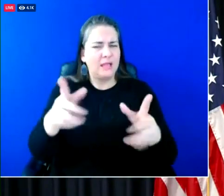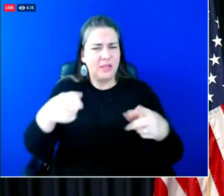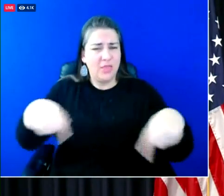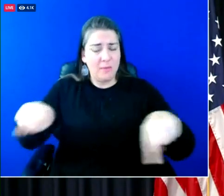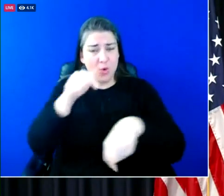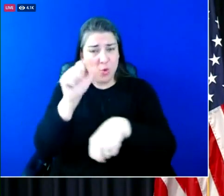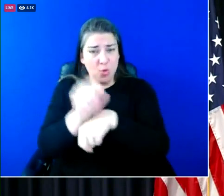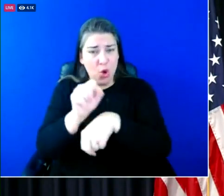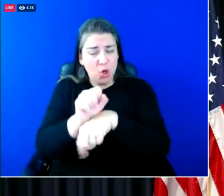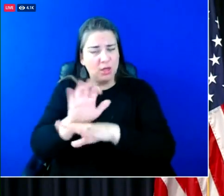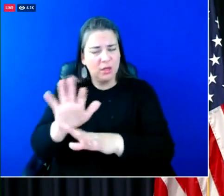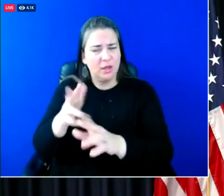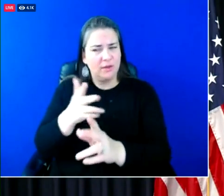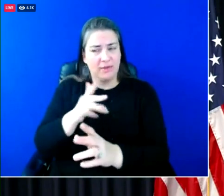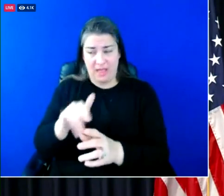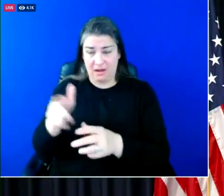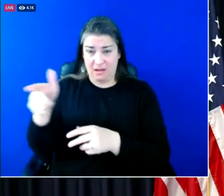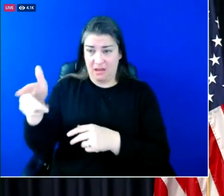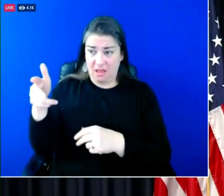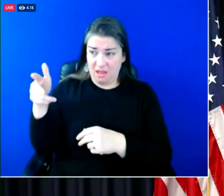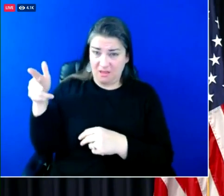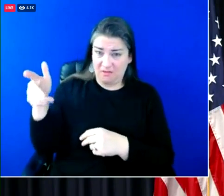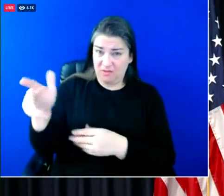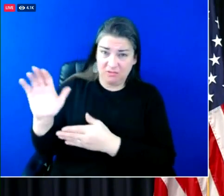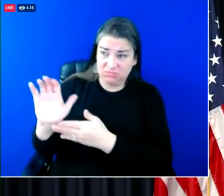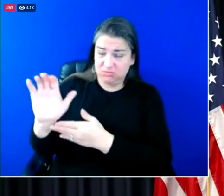have an emergency kit and in the vehicle should you be stranded and